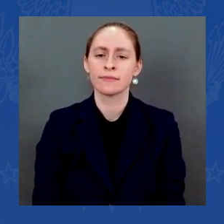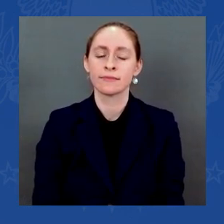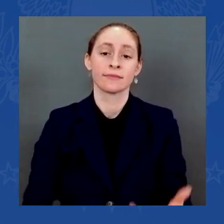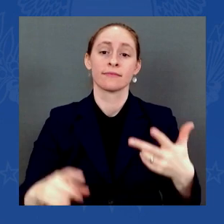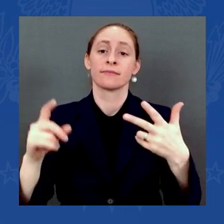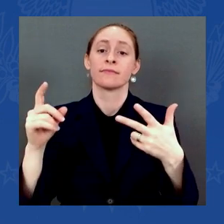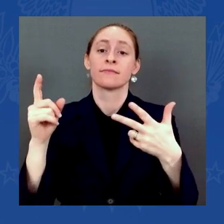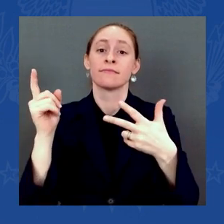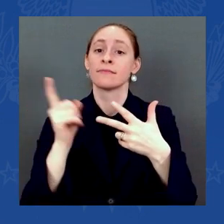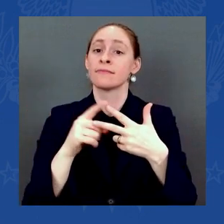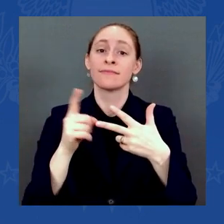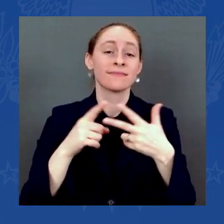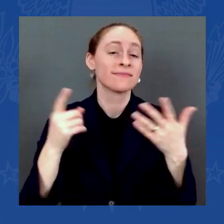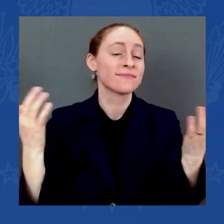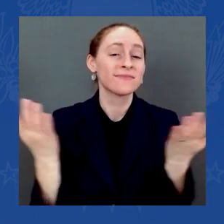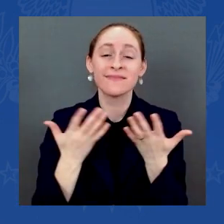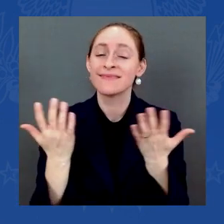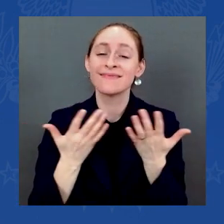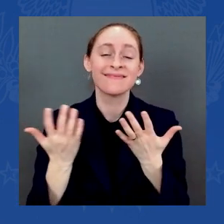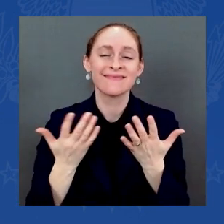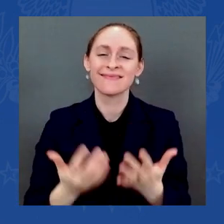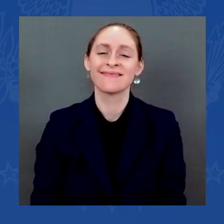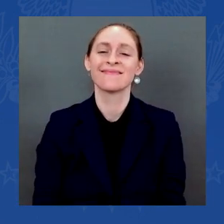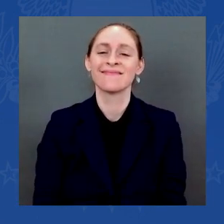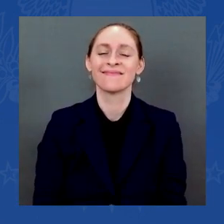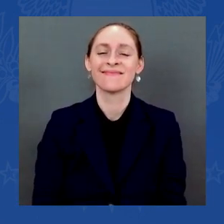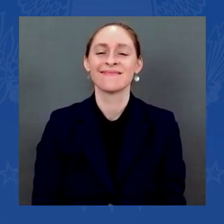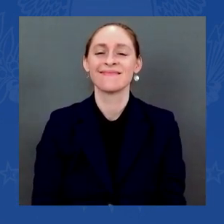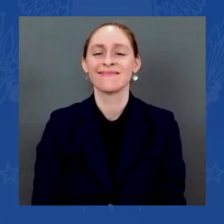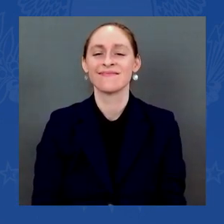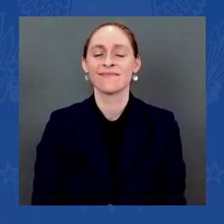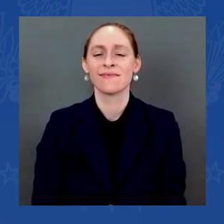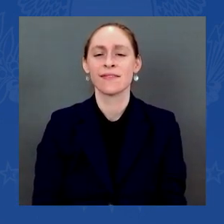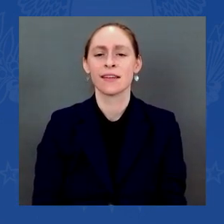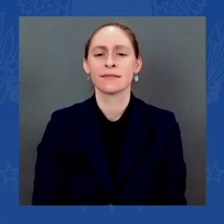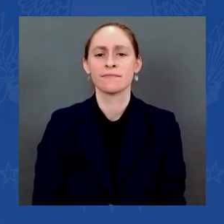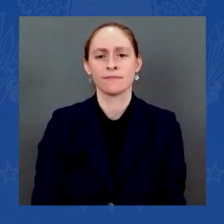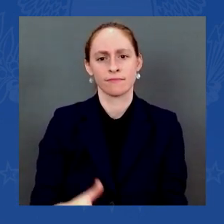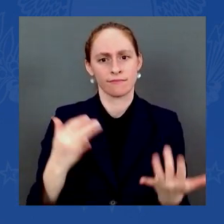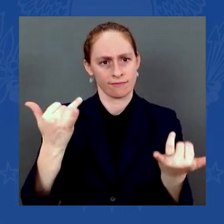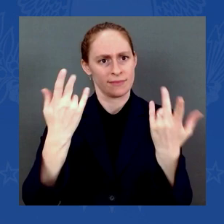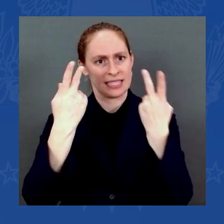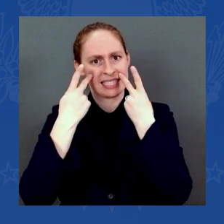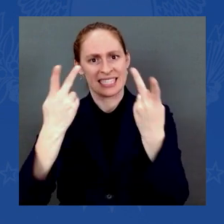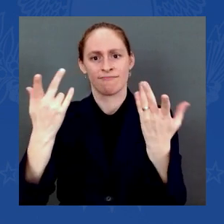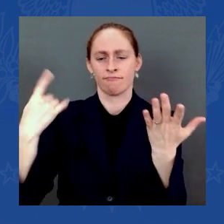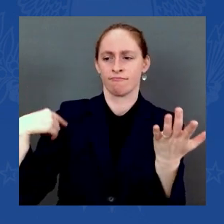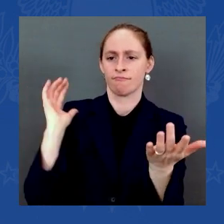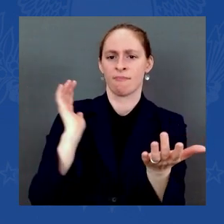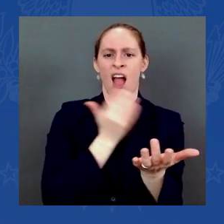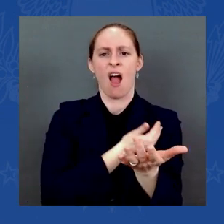led by the National Institutes of Health and the Food and Drug Administration -- the FDA -- to work with academia and nonprofits